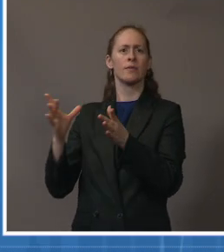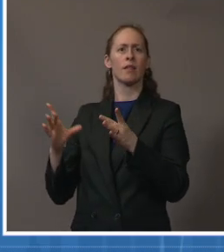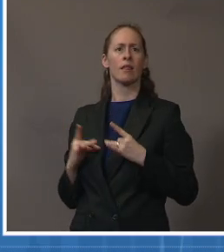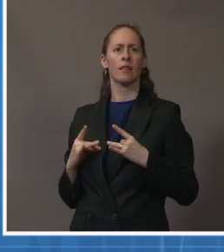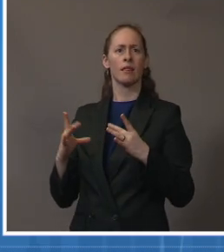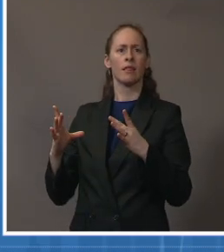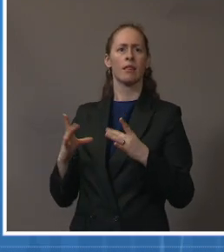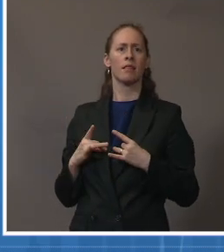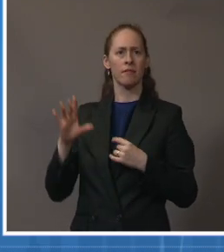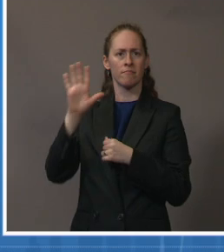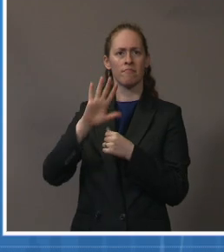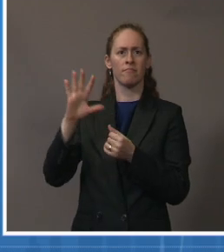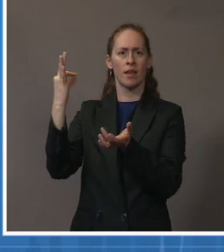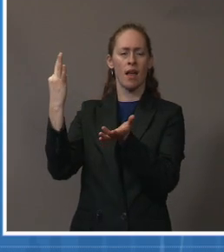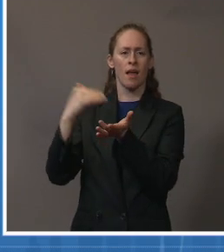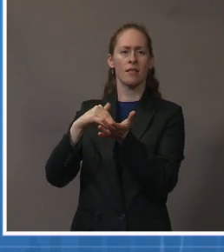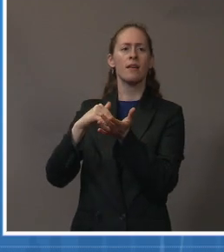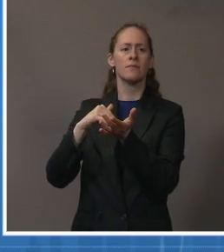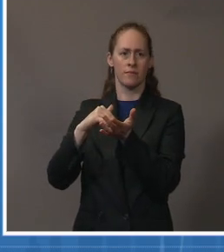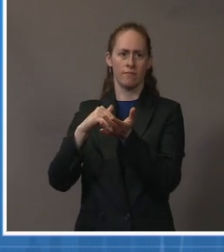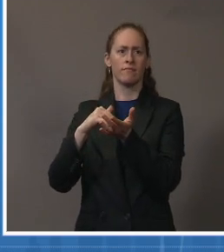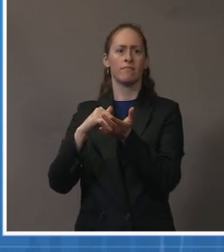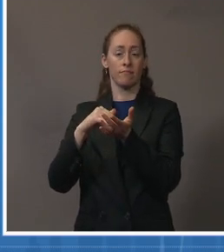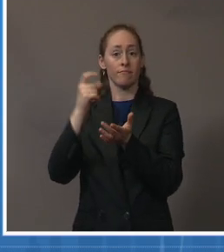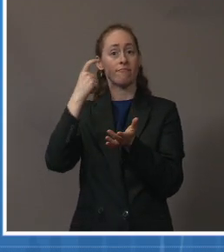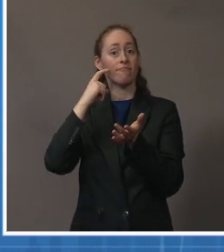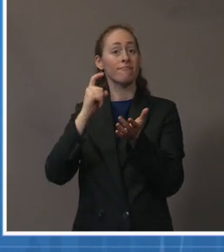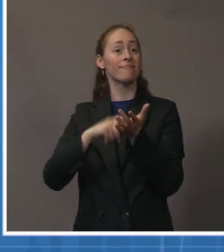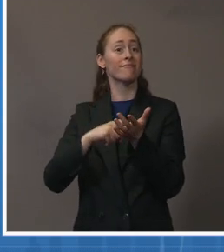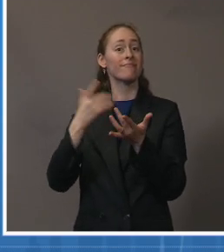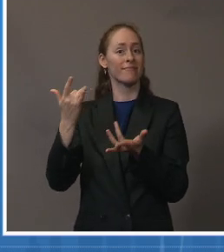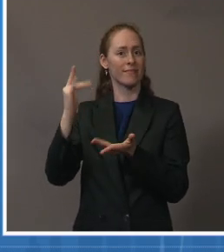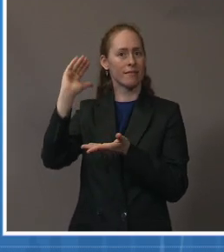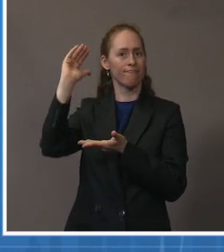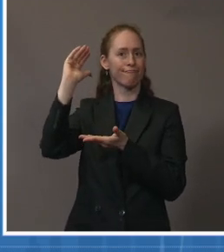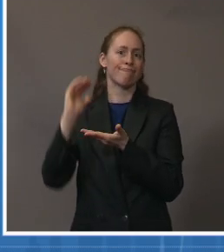This represents a decrease of more than 30 percent from our prior seven-day average.